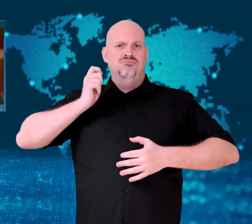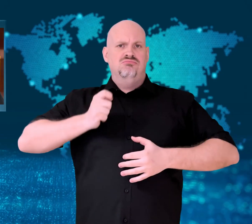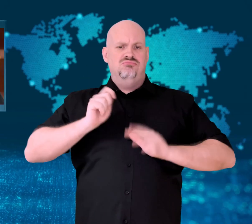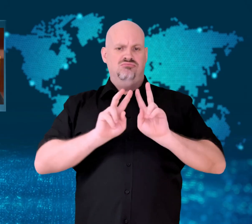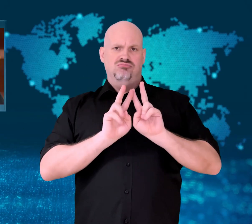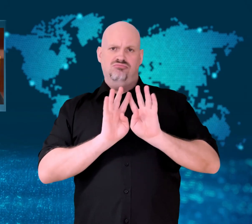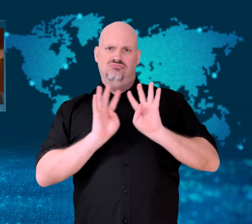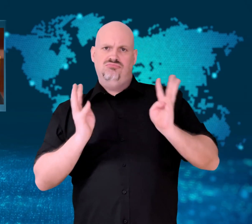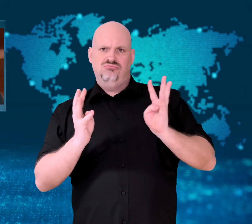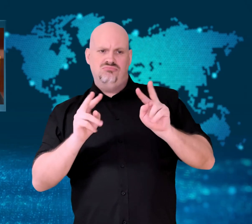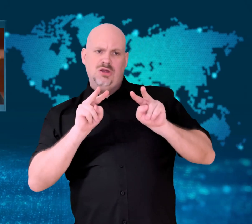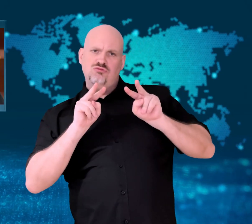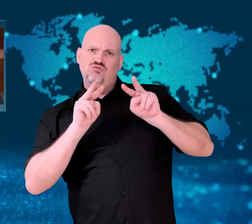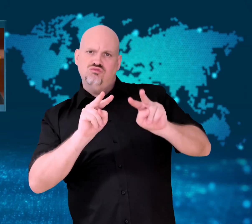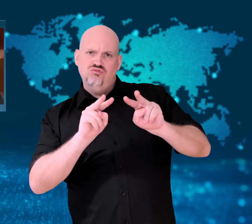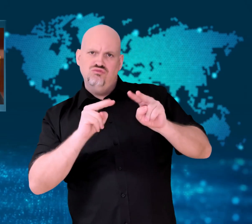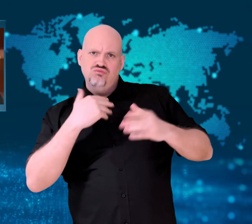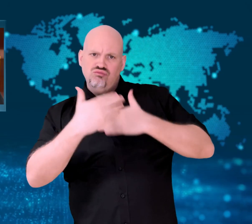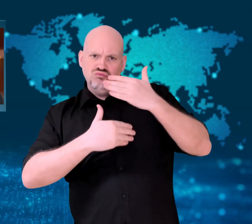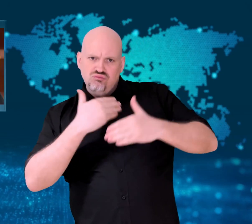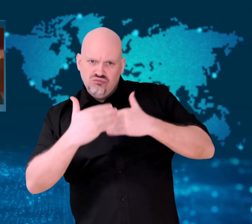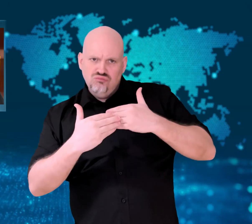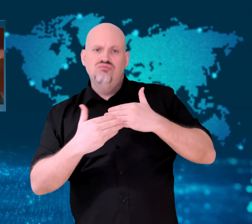with 13 judges presiding.